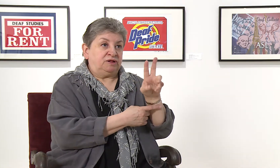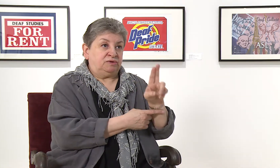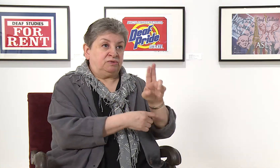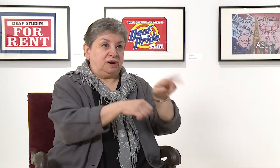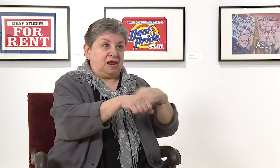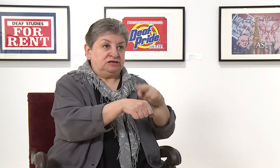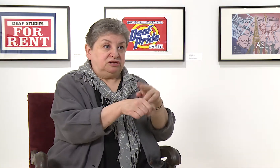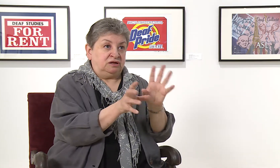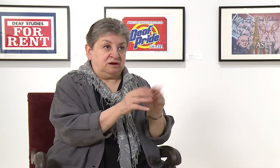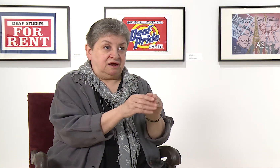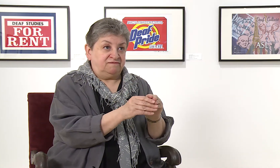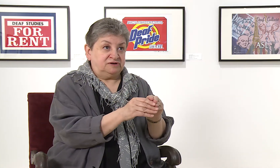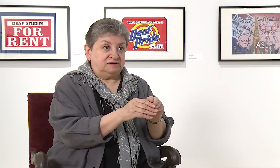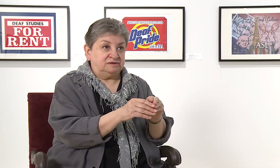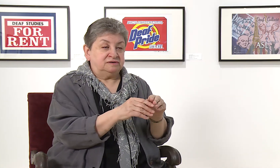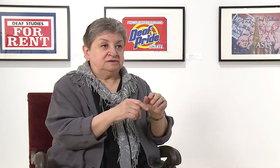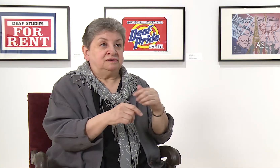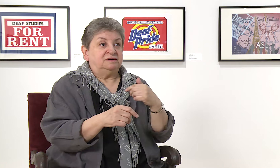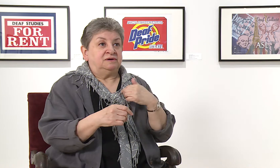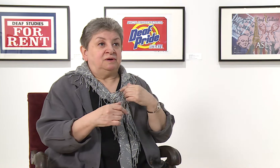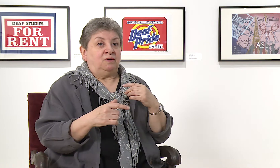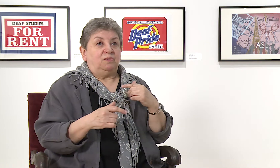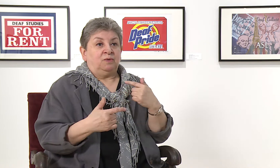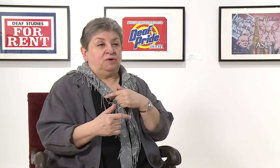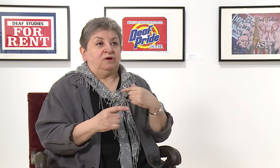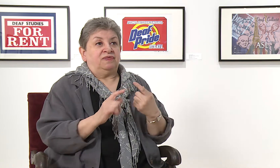the National Conference for Deaf Women United.